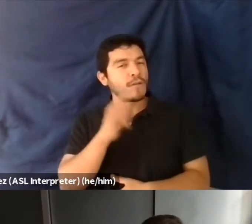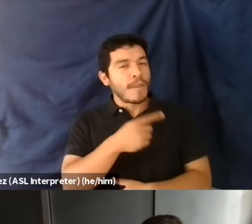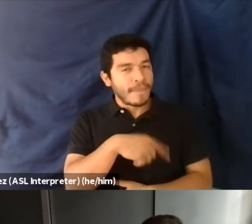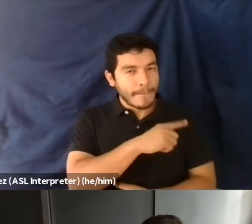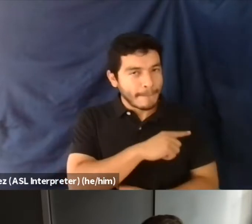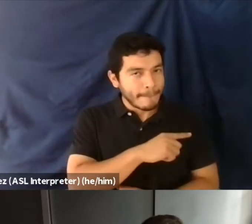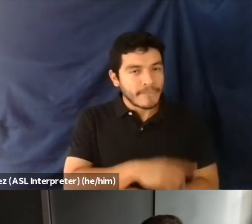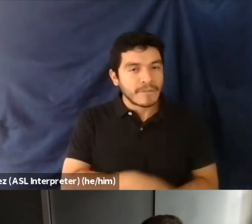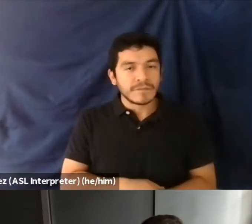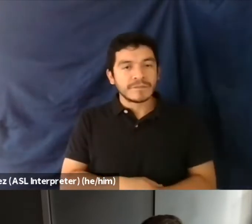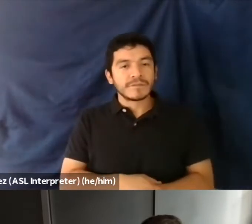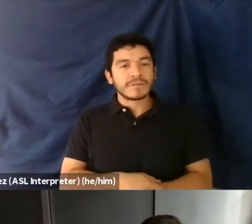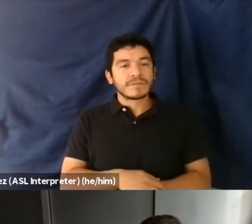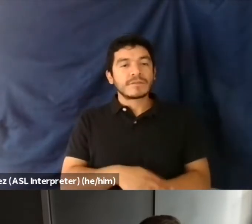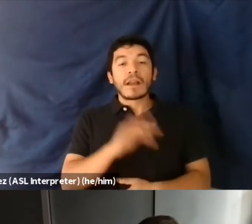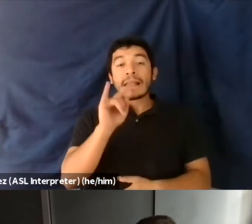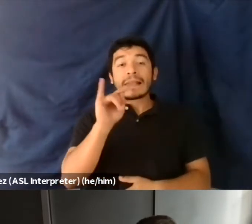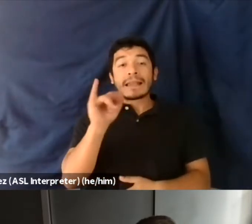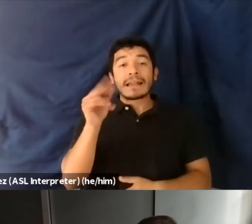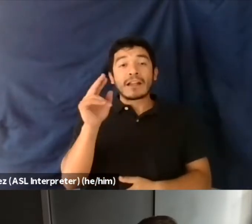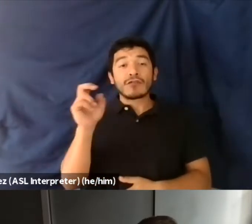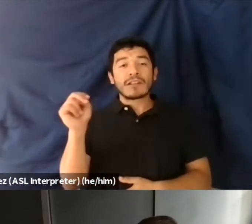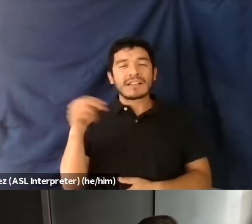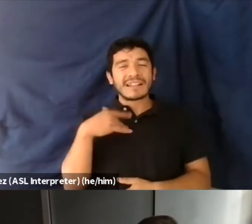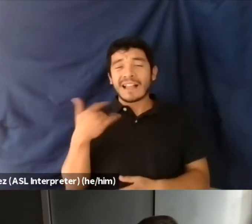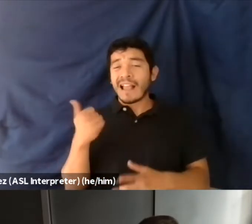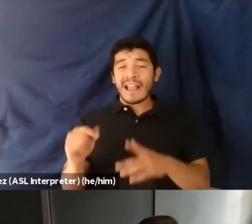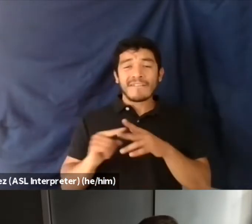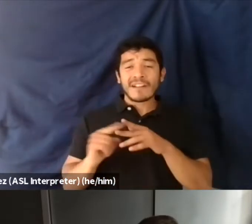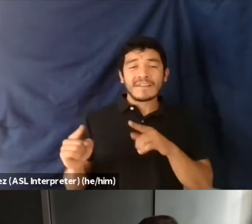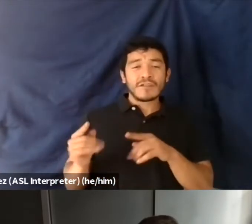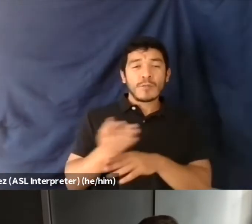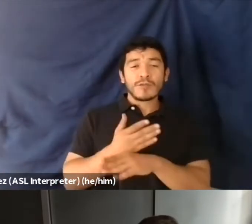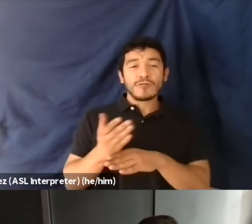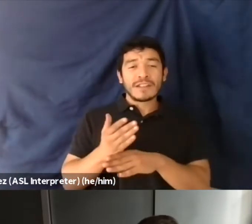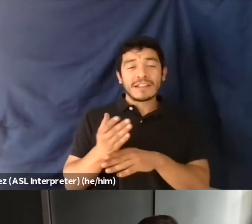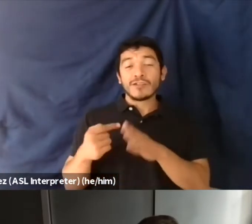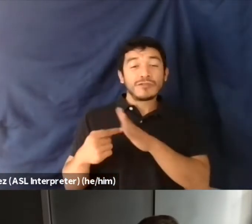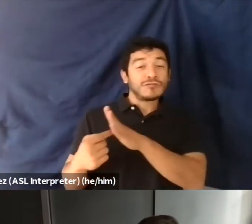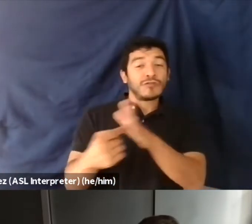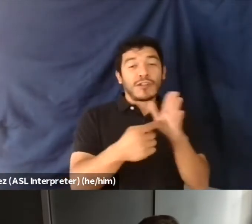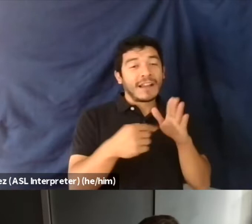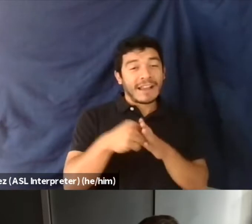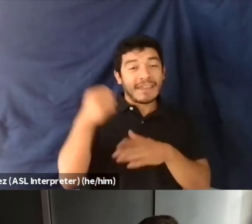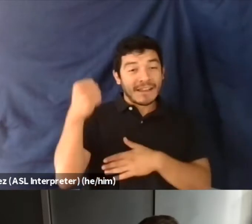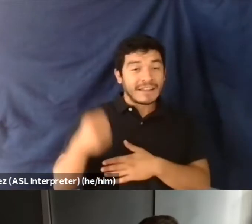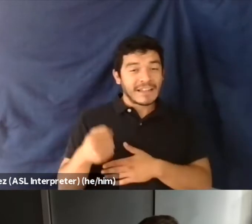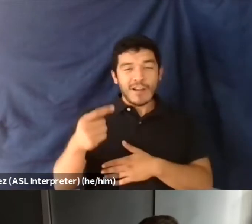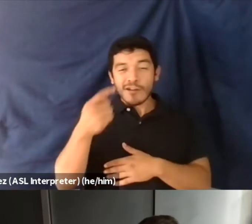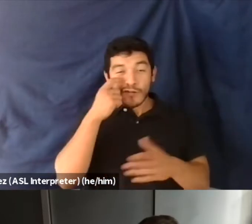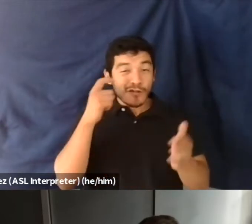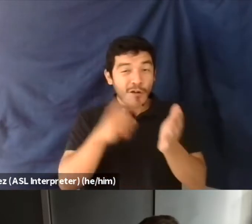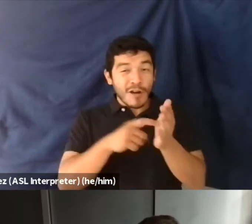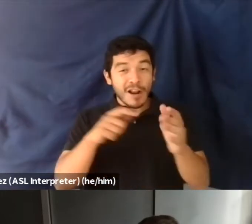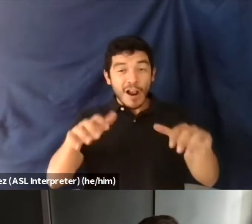Yeah, are there any like differences between playing it in the South and playing it elsewhere? Have you noticed audiences react in a different way?